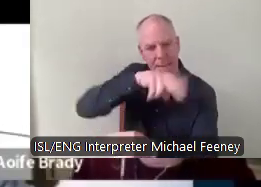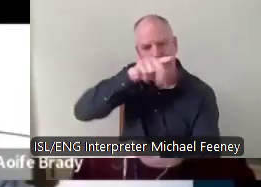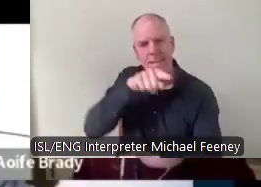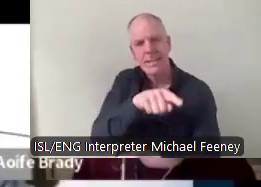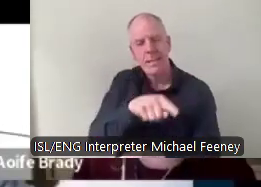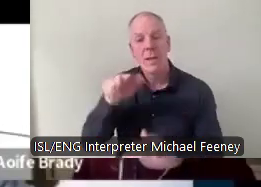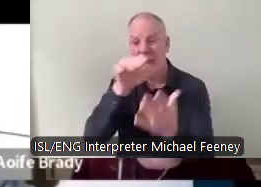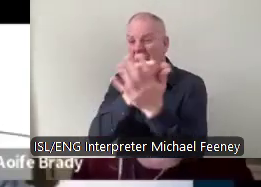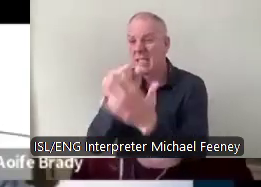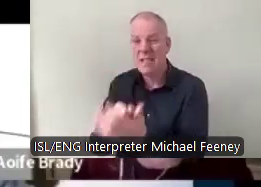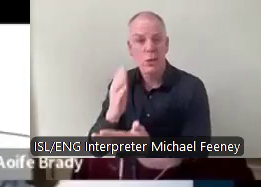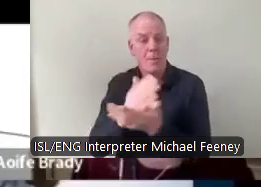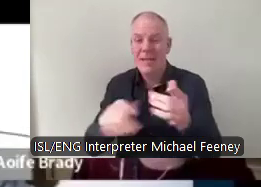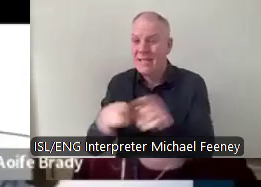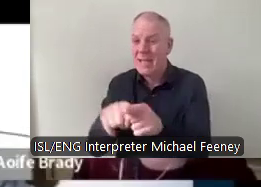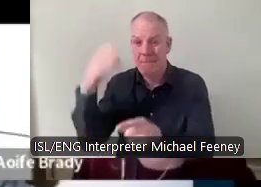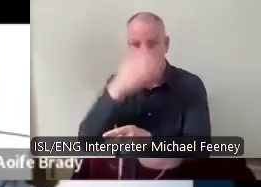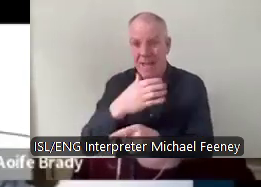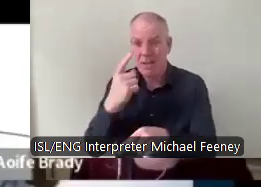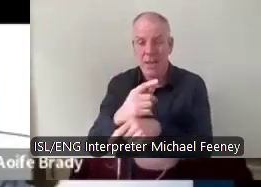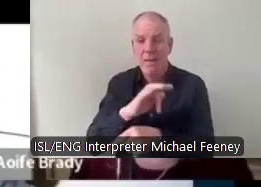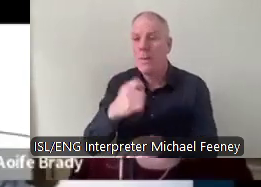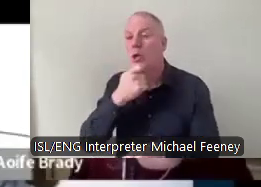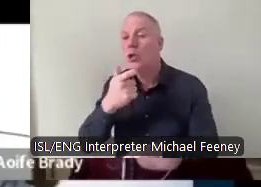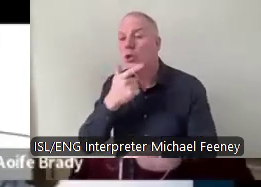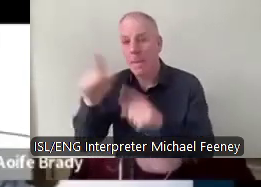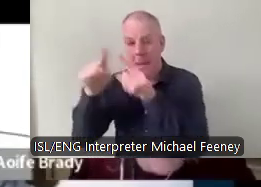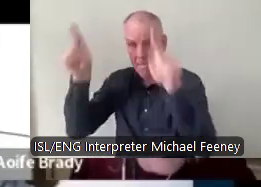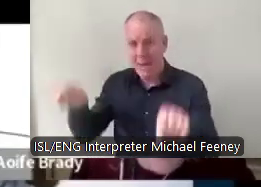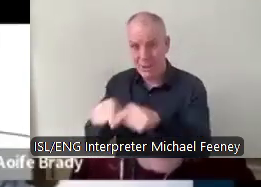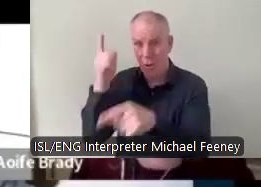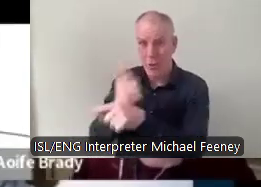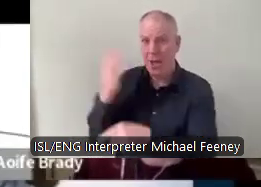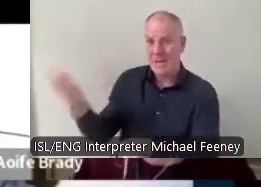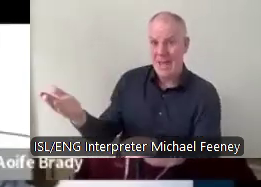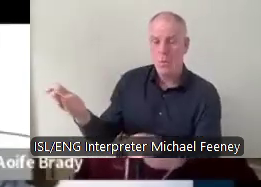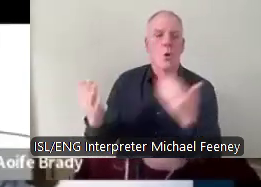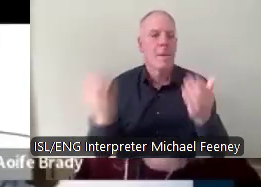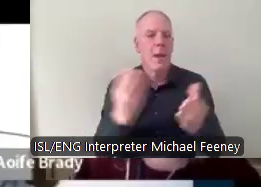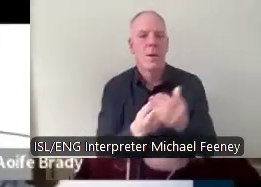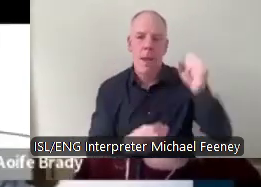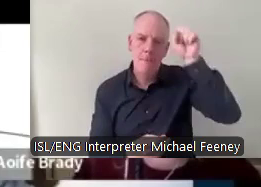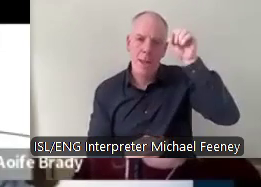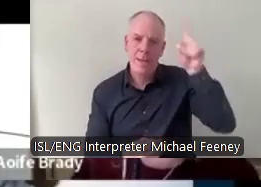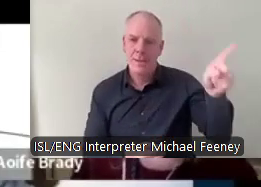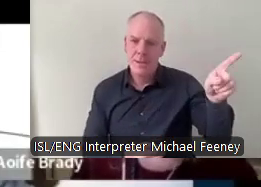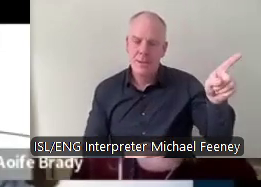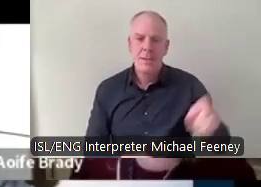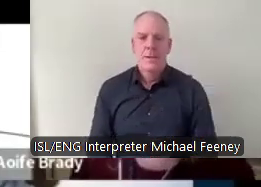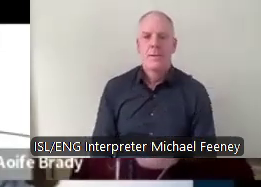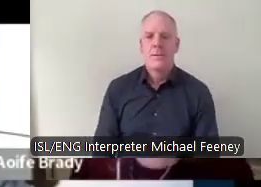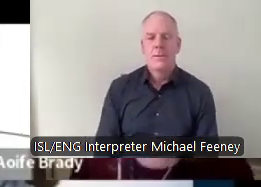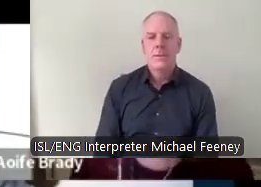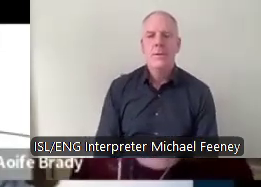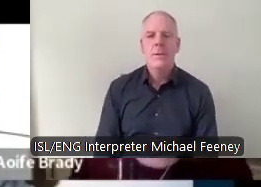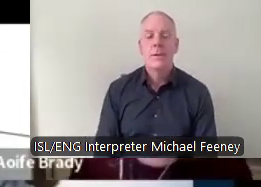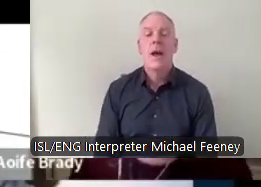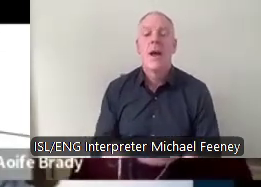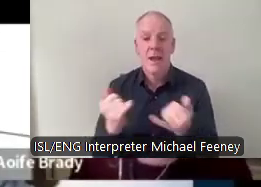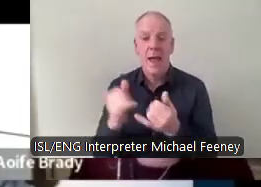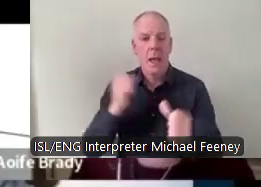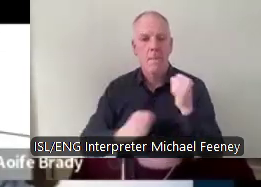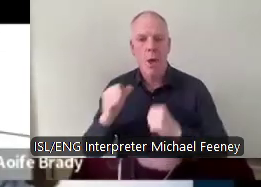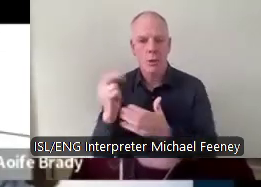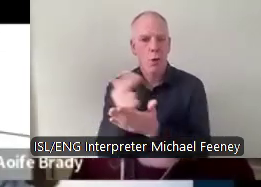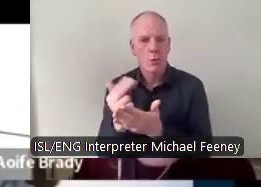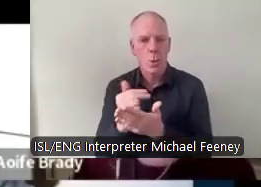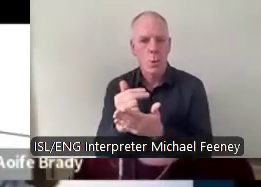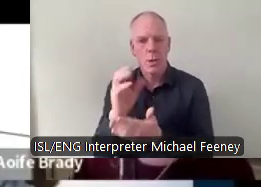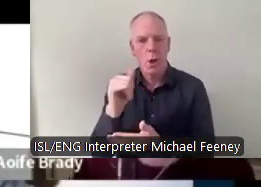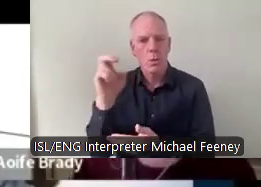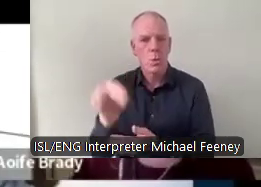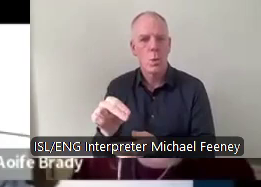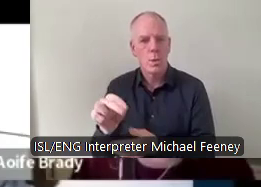some of the same faces in the Dublin panel that we see in Berlin's, for example. So somewhat like modern animators, Mazzolino's studio is known to have worked like this